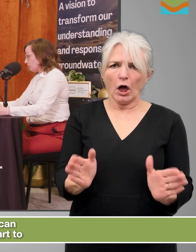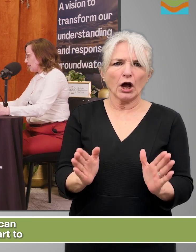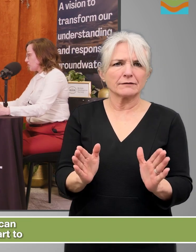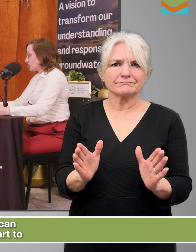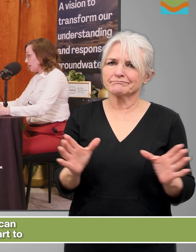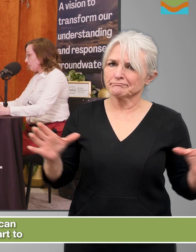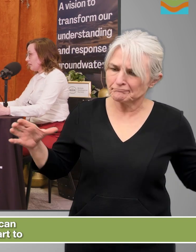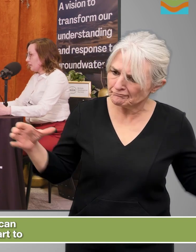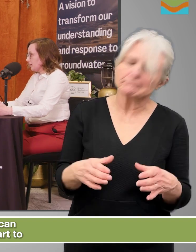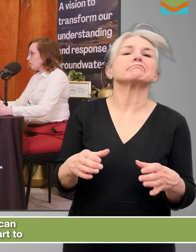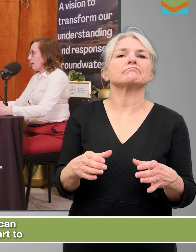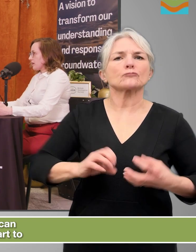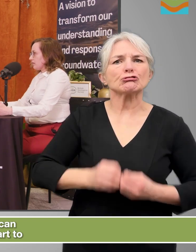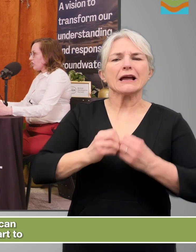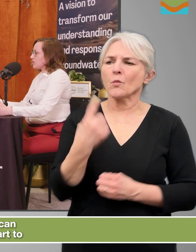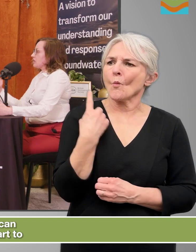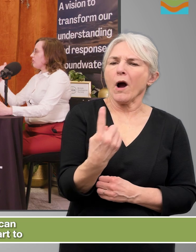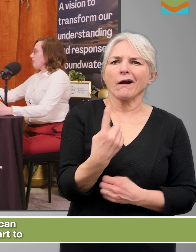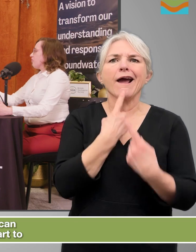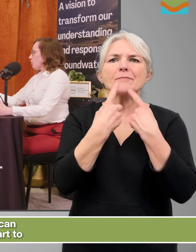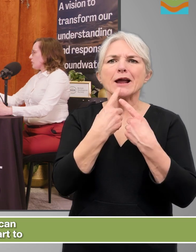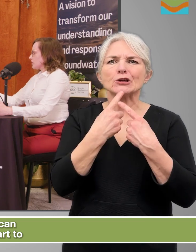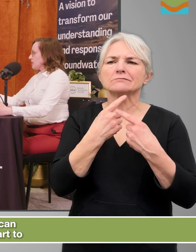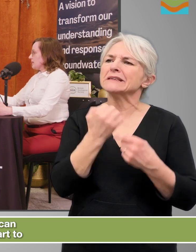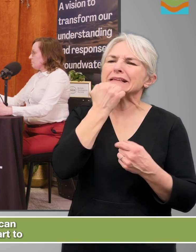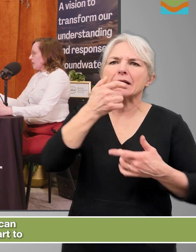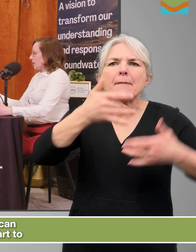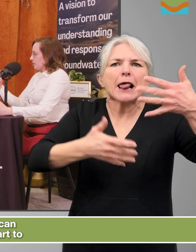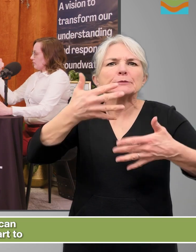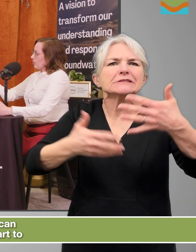relationships to where we can start to look forward and start to